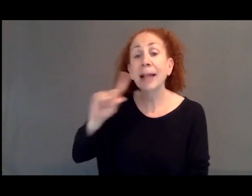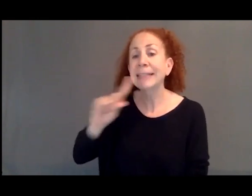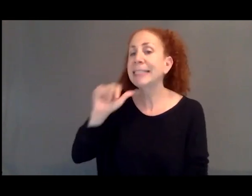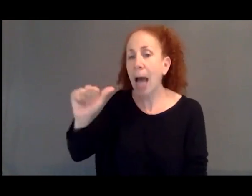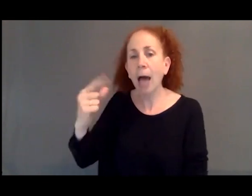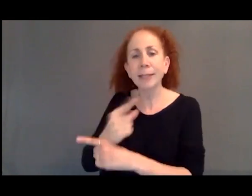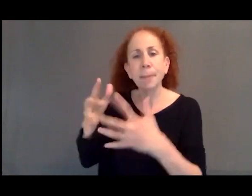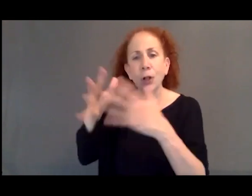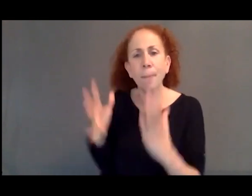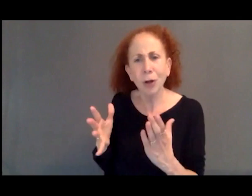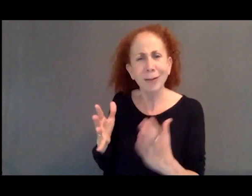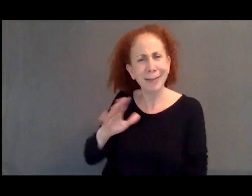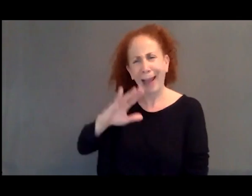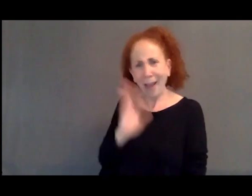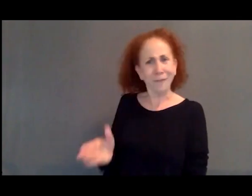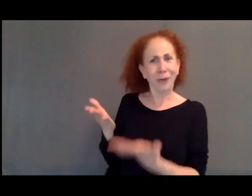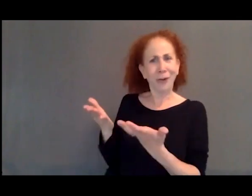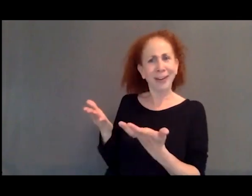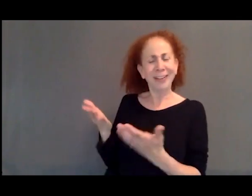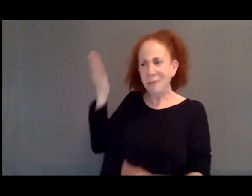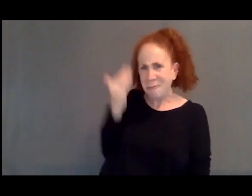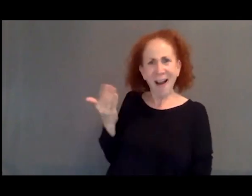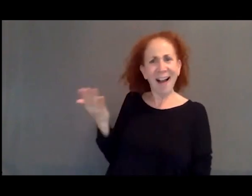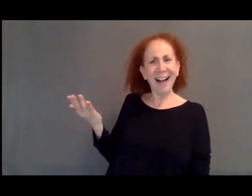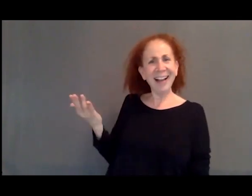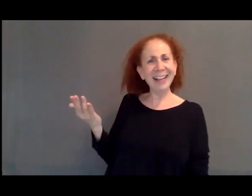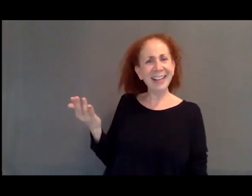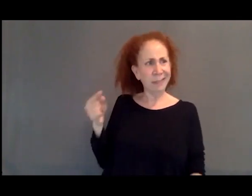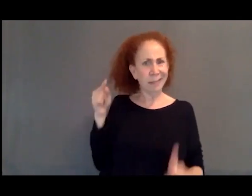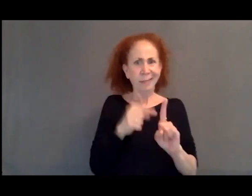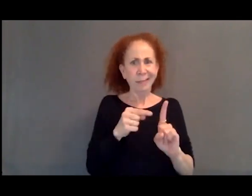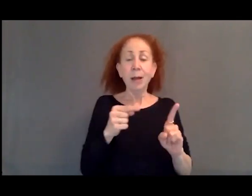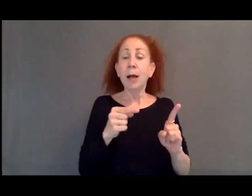You don't have that kind of response. So why is it that when so-called minorities write,